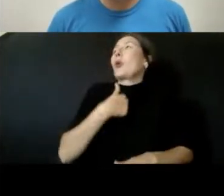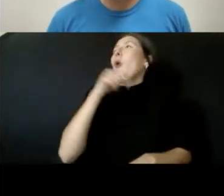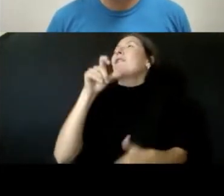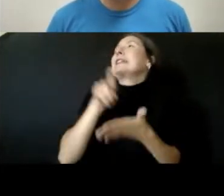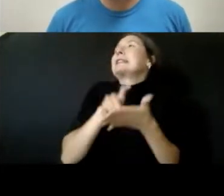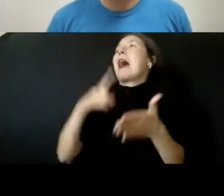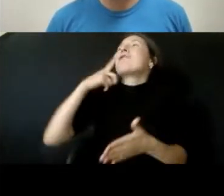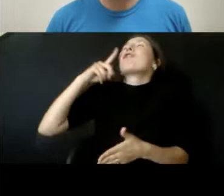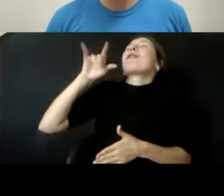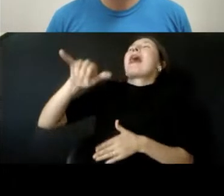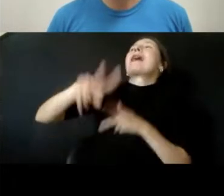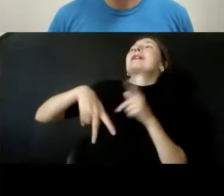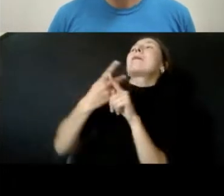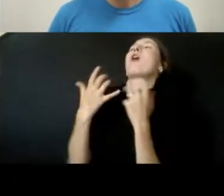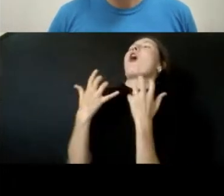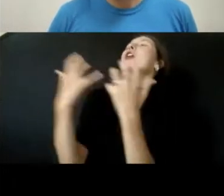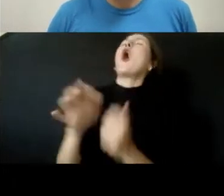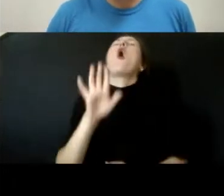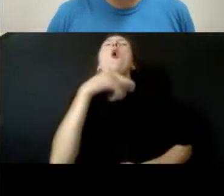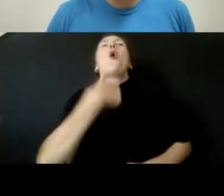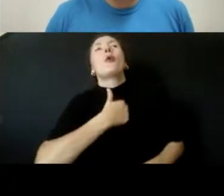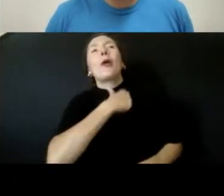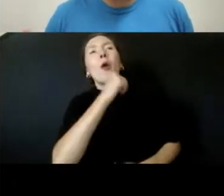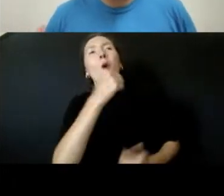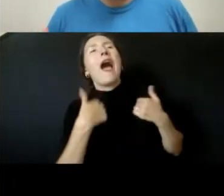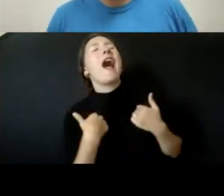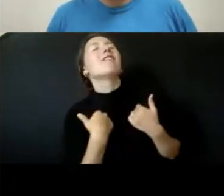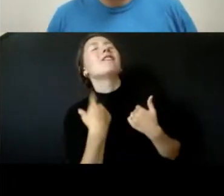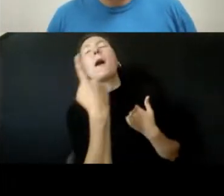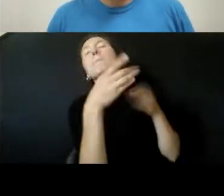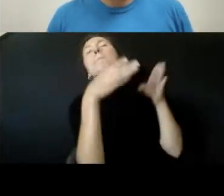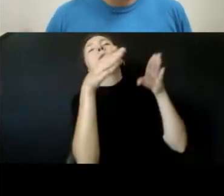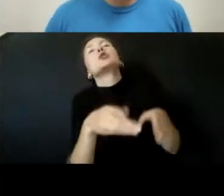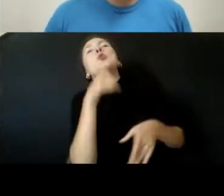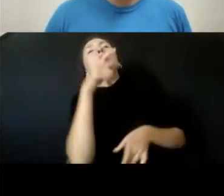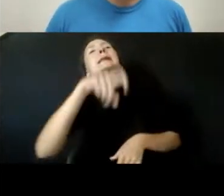in our company well what about tomorrow what about next month what about two years from now